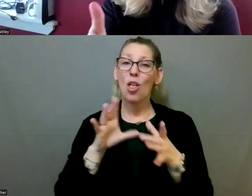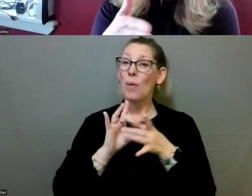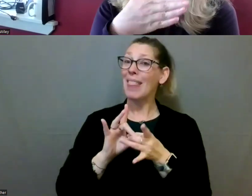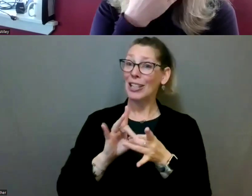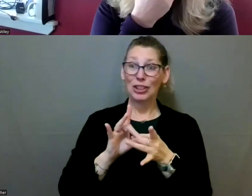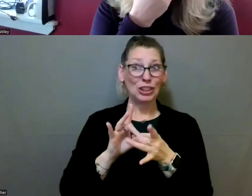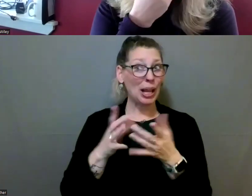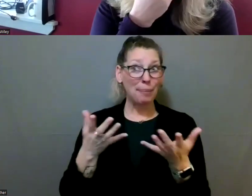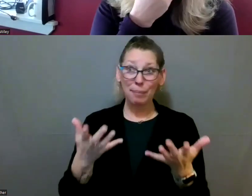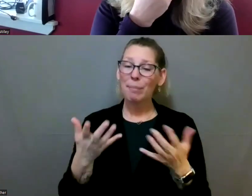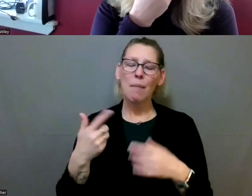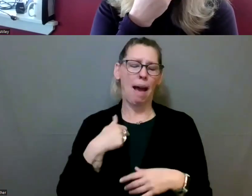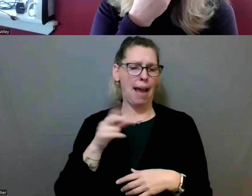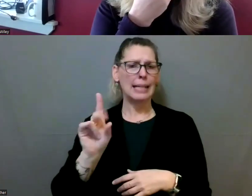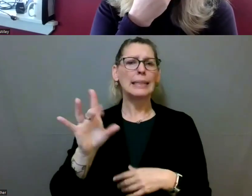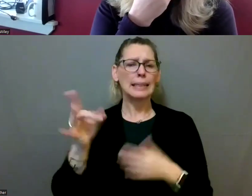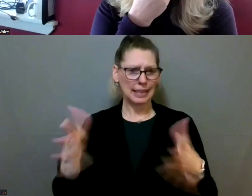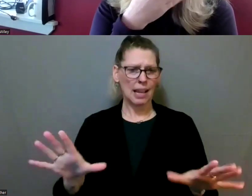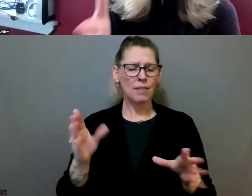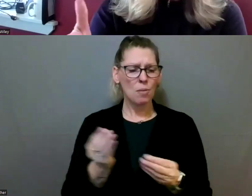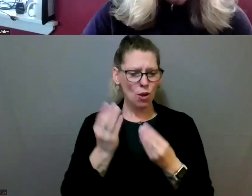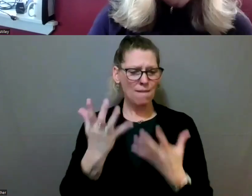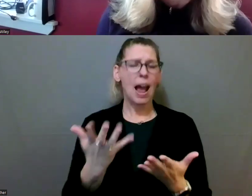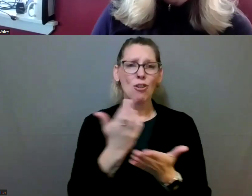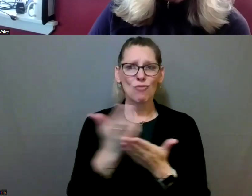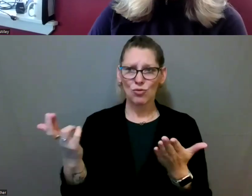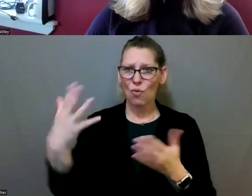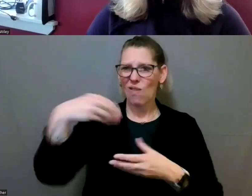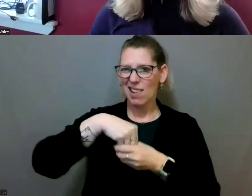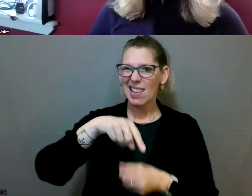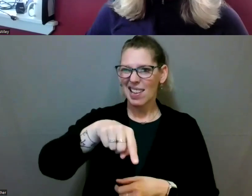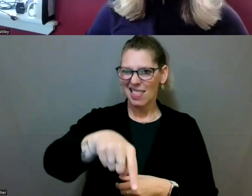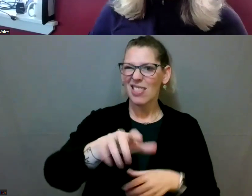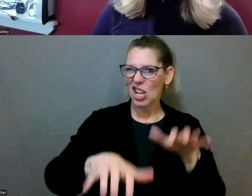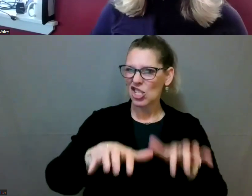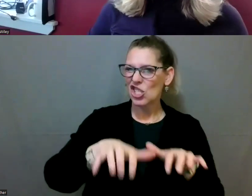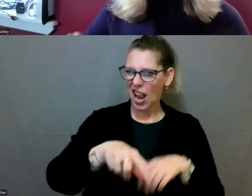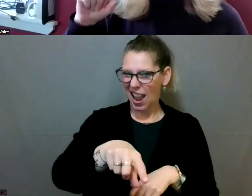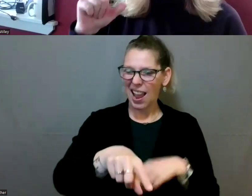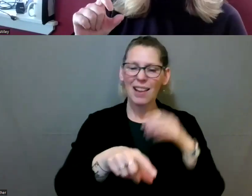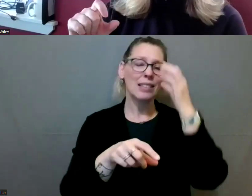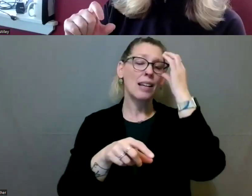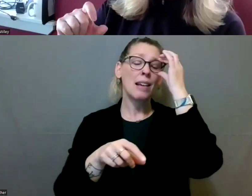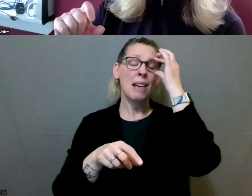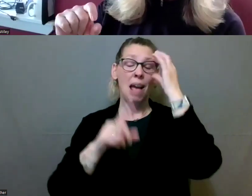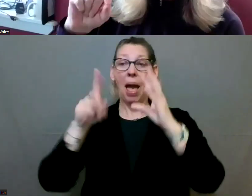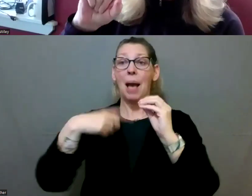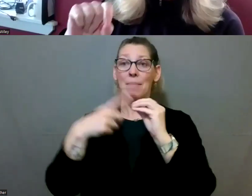provide a a resource in the chat about a a particular kind of relationship a